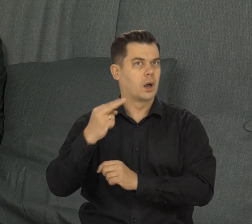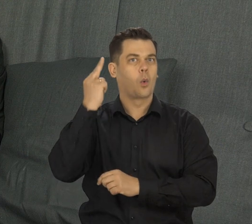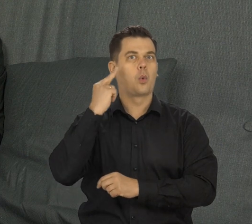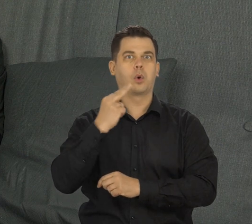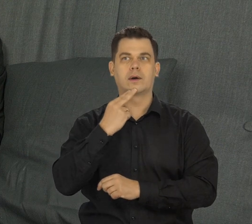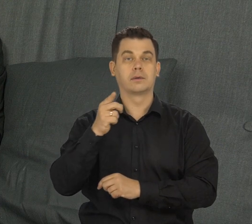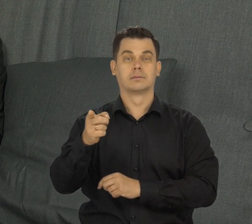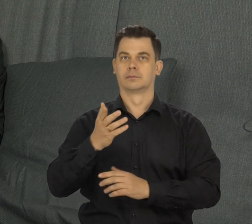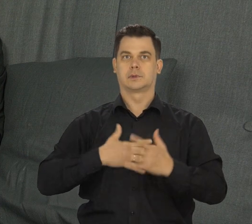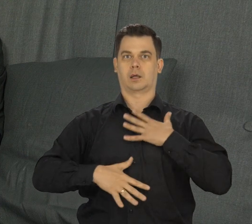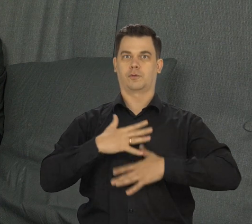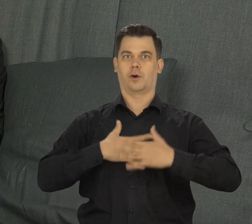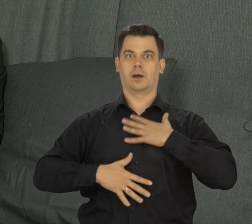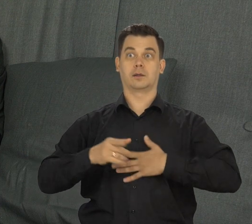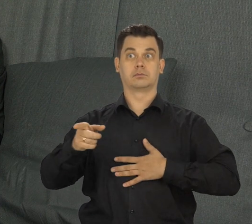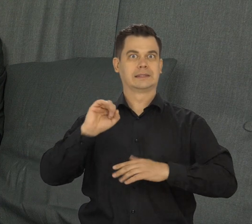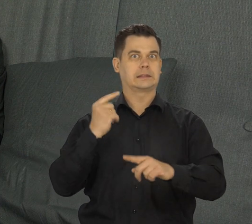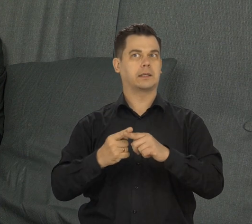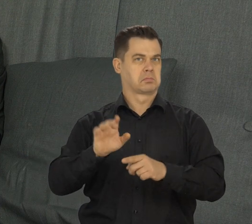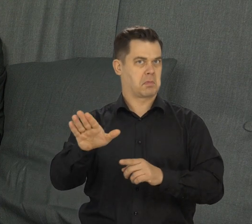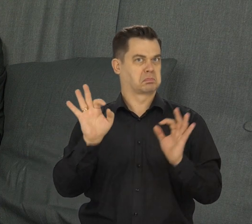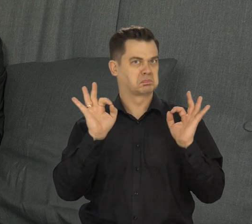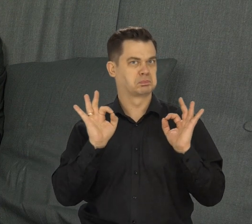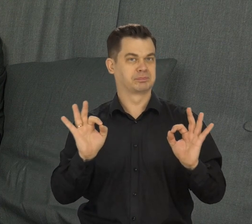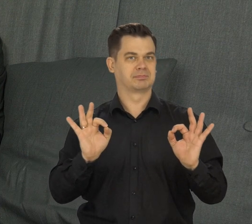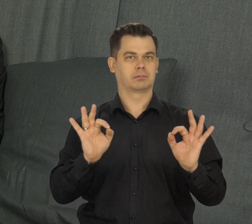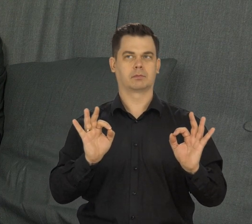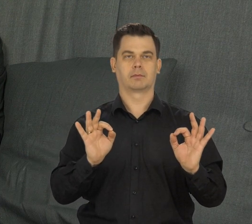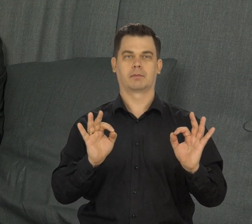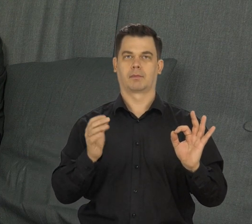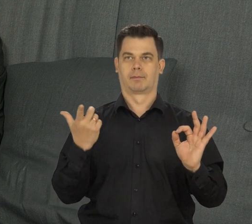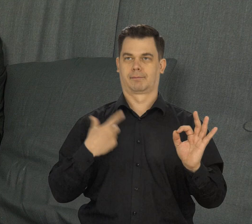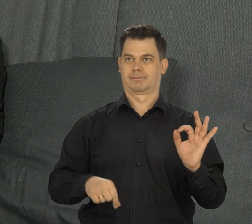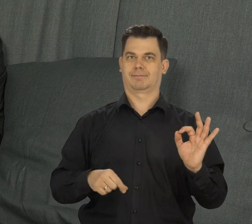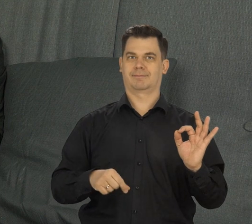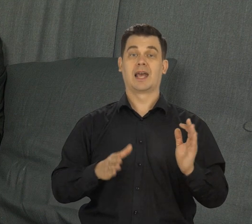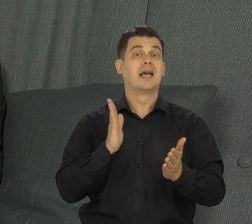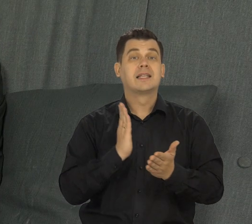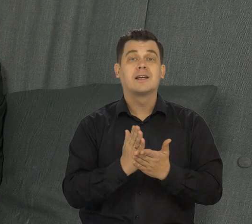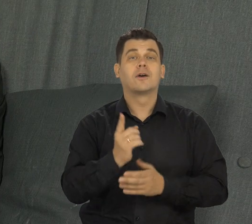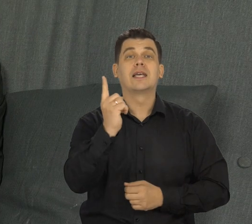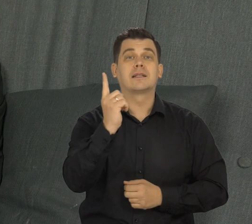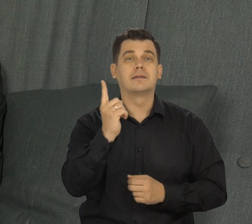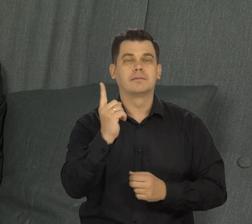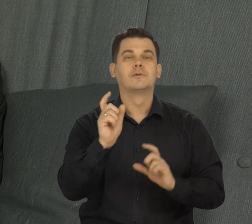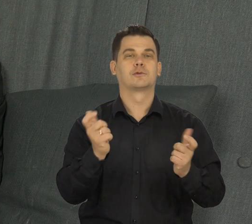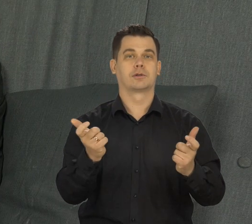Deaf people are the most satisfied group in terms of sexuality of all. The only problem that occurs,